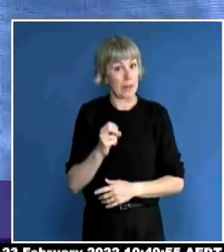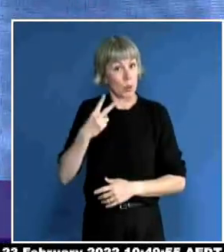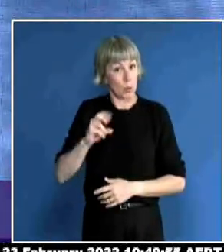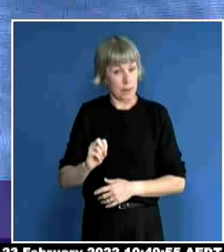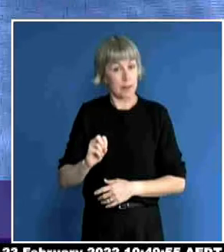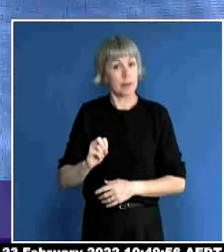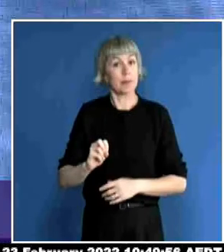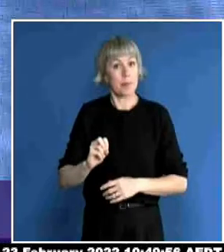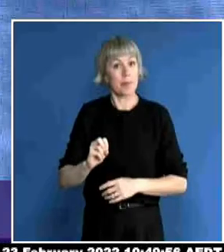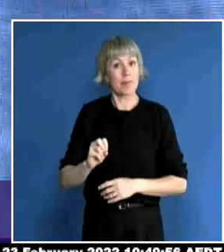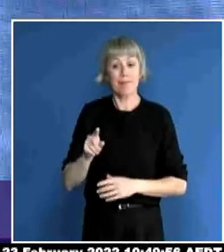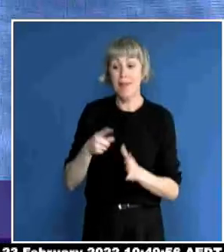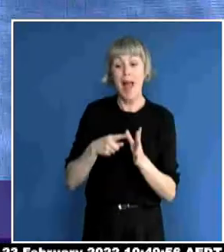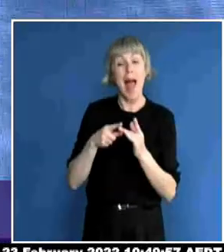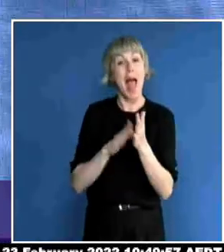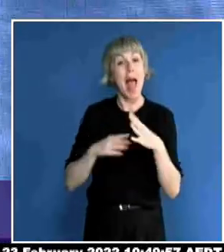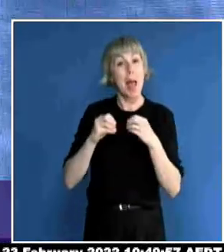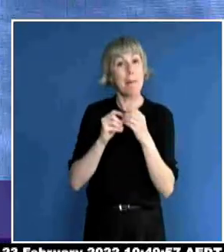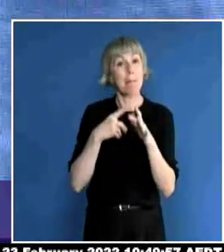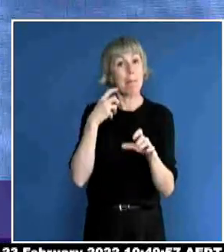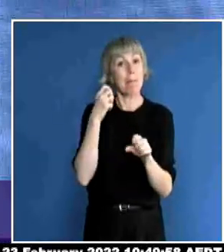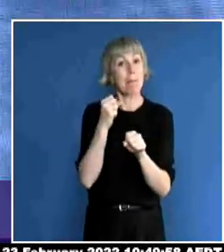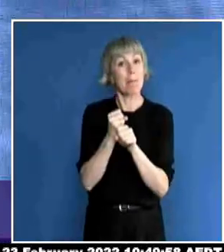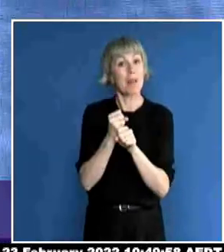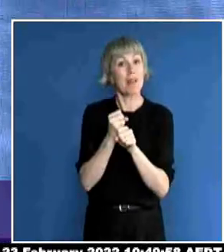Australian Government in the amount of $874,832.